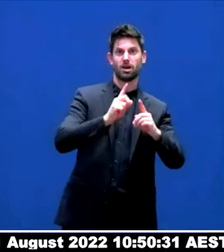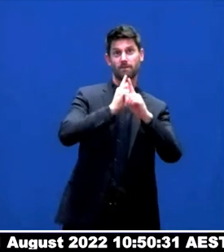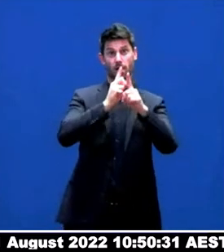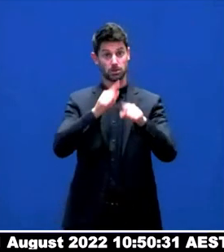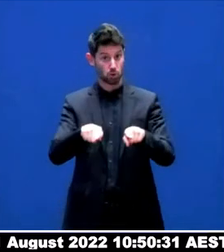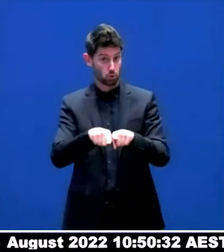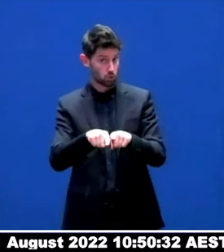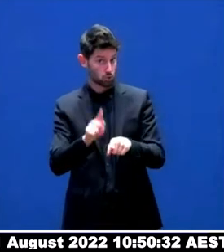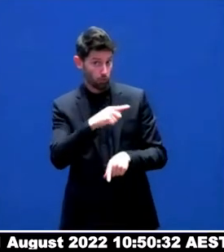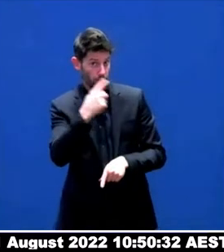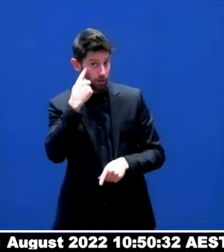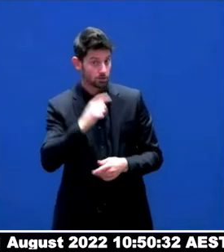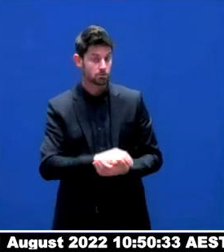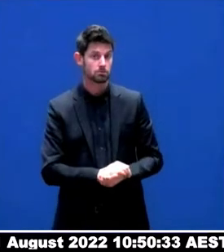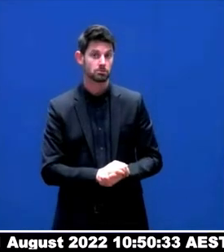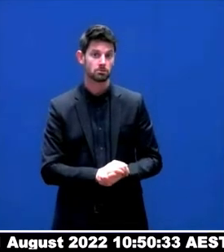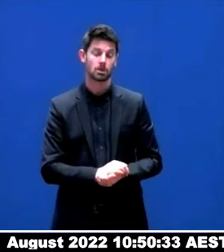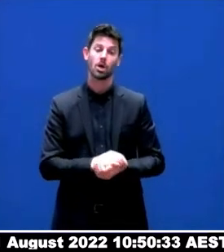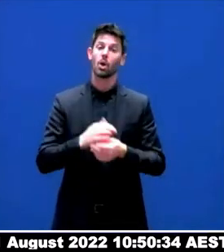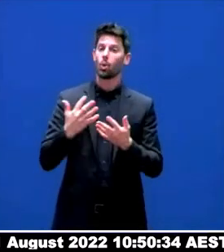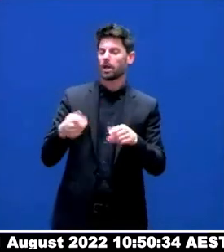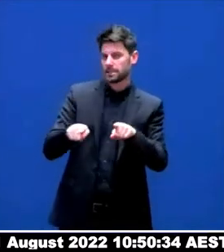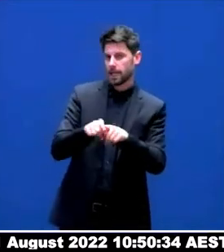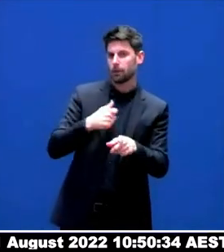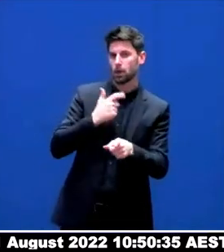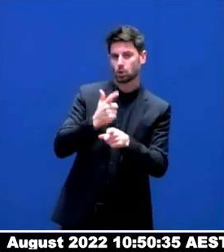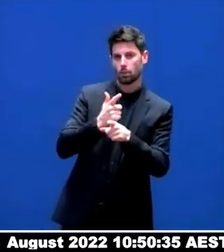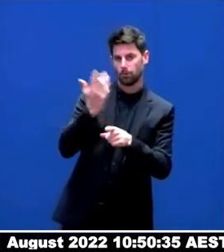Again, I refer to what I've said earlier which is you can think of this